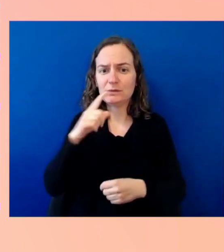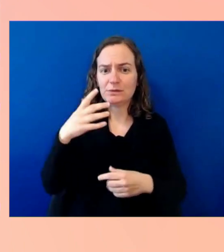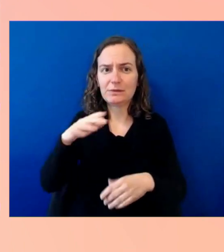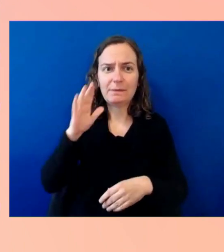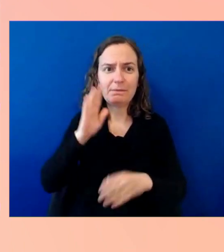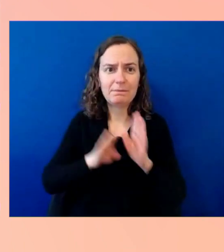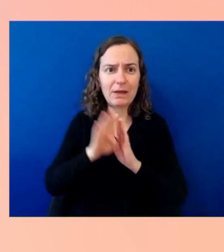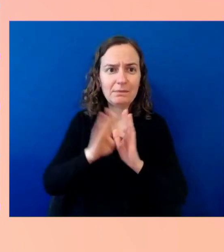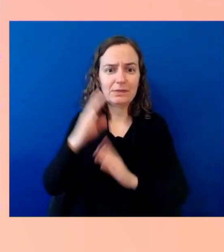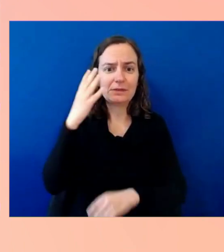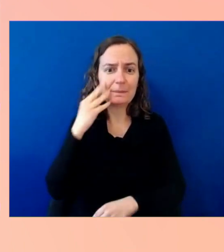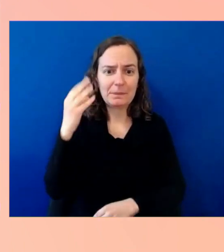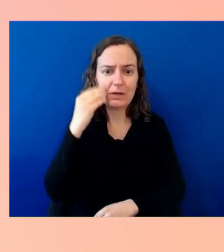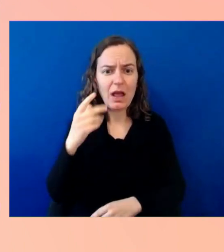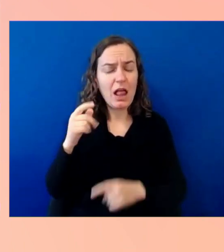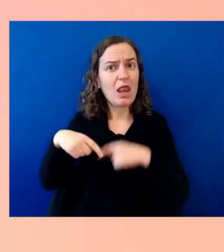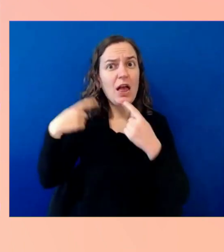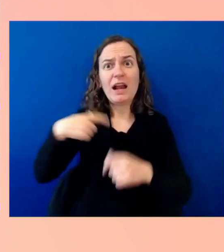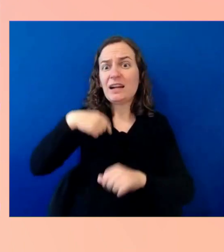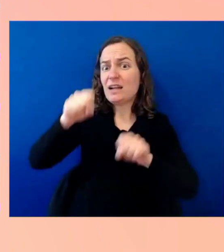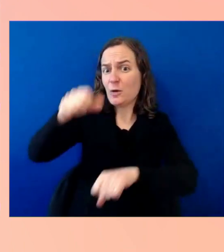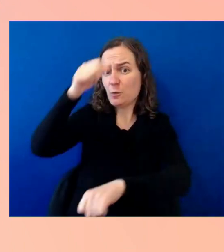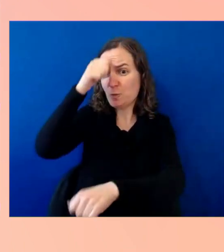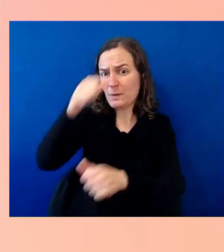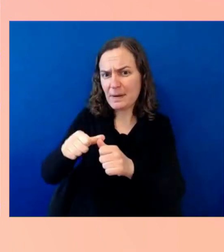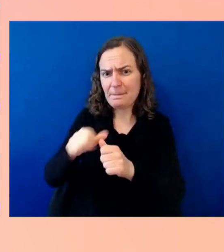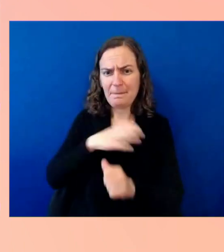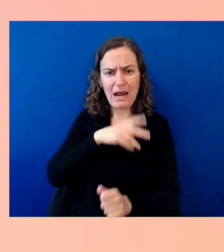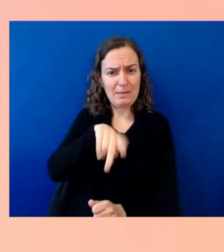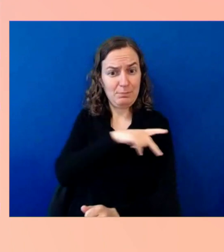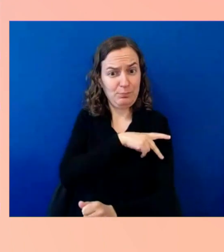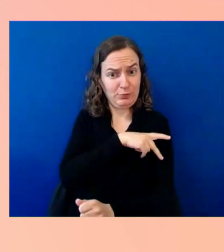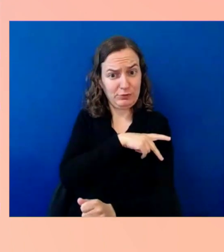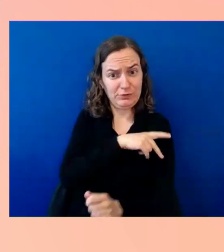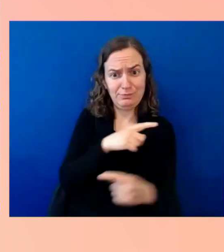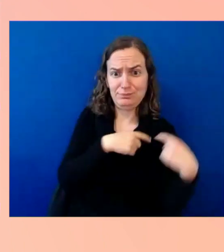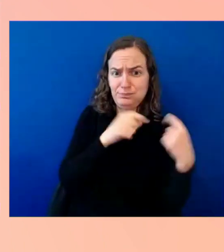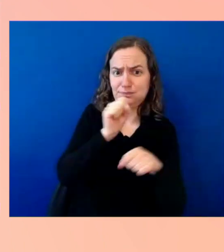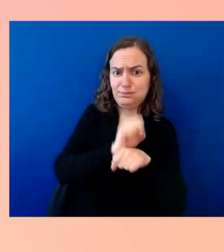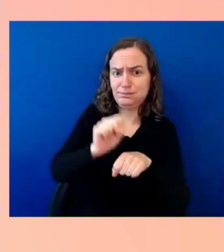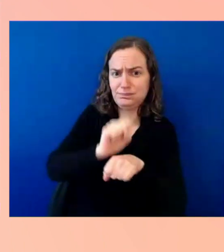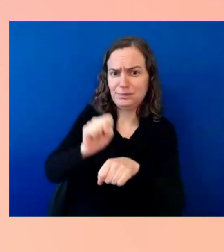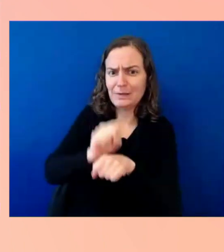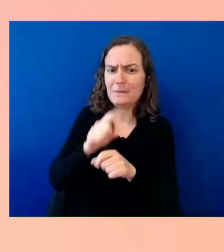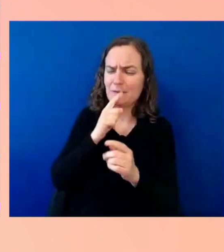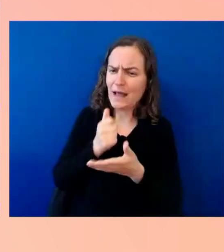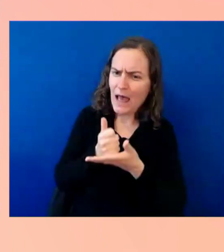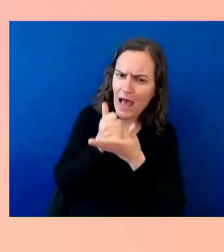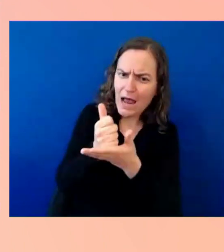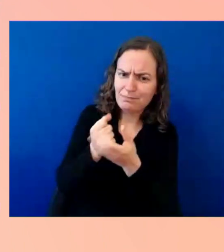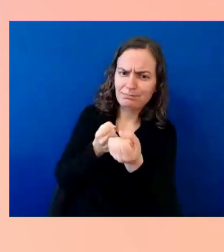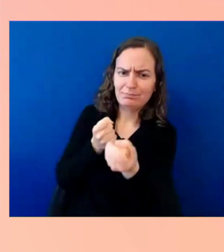my personal career mission has been to help developers and their teams unleash their creative potential